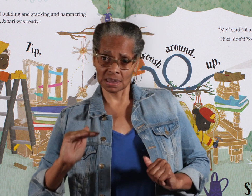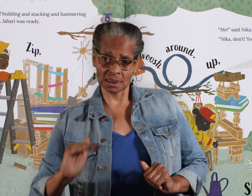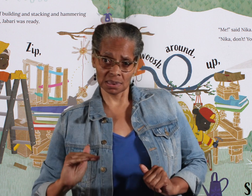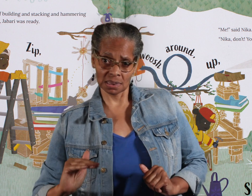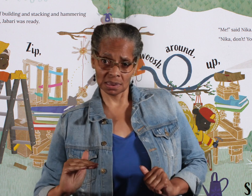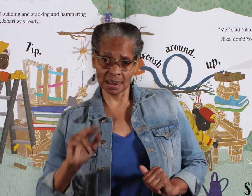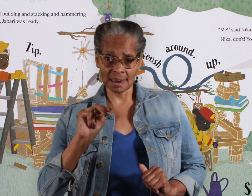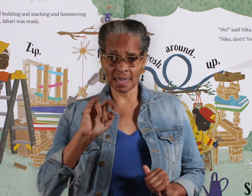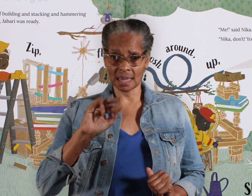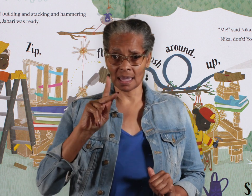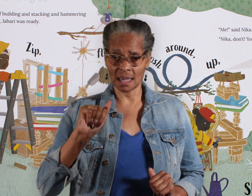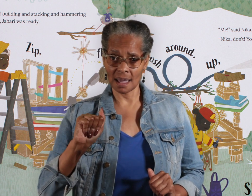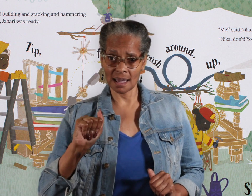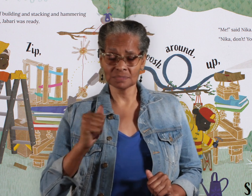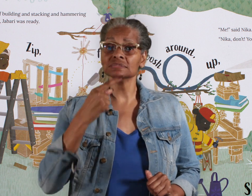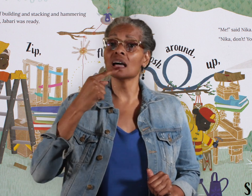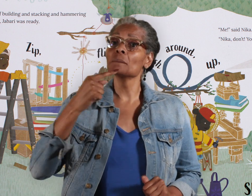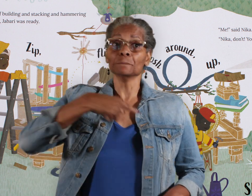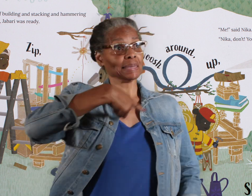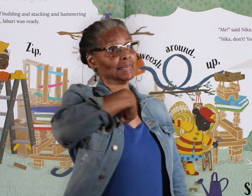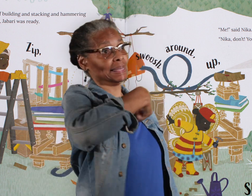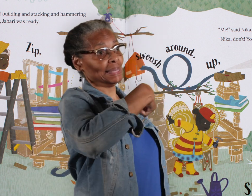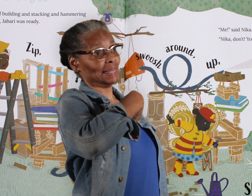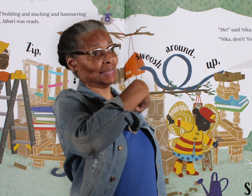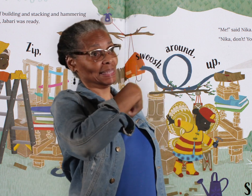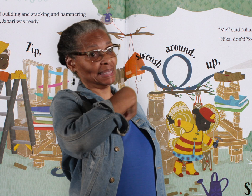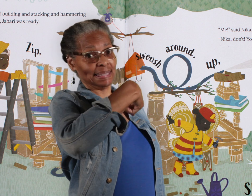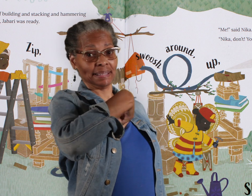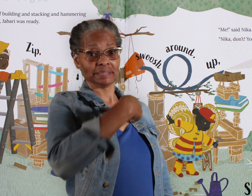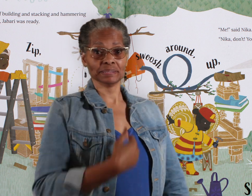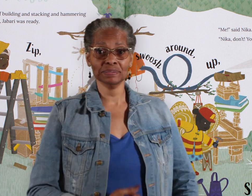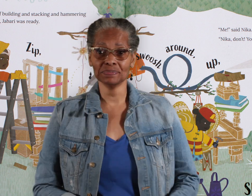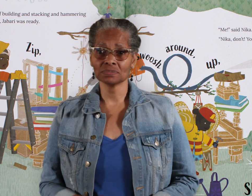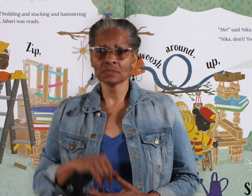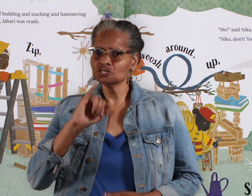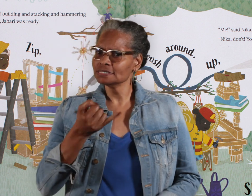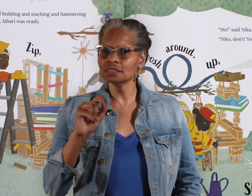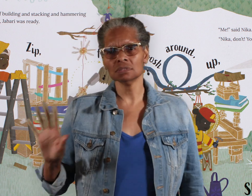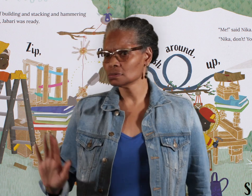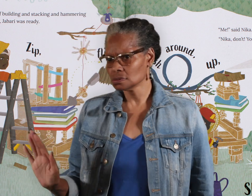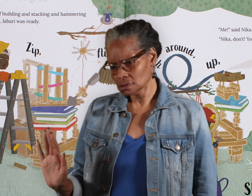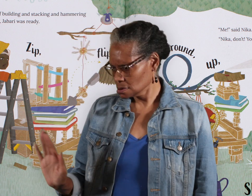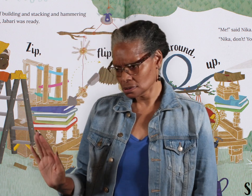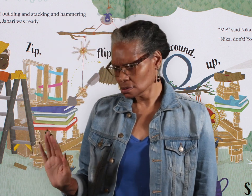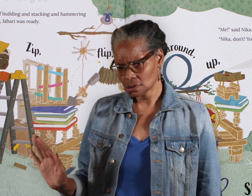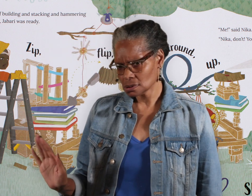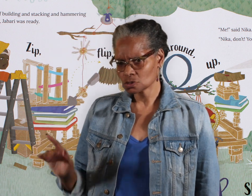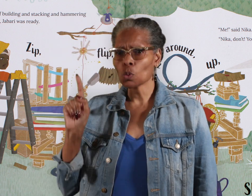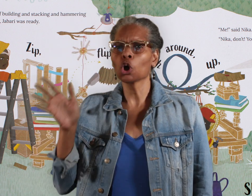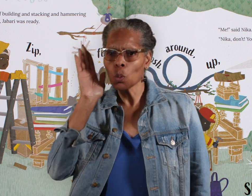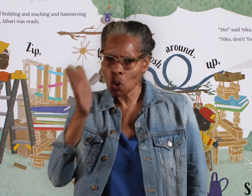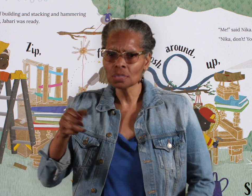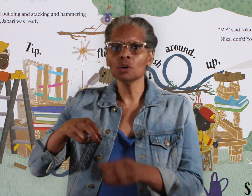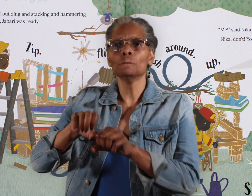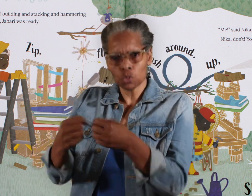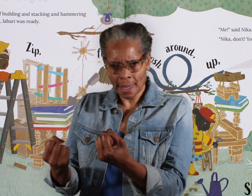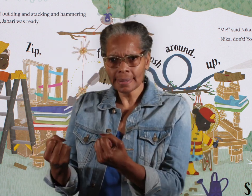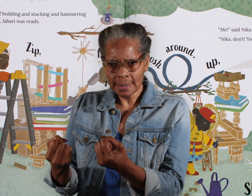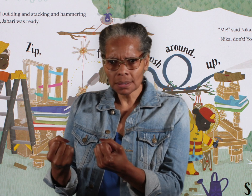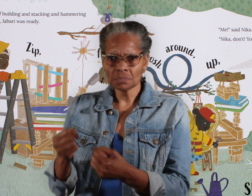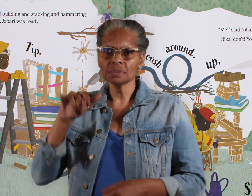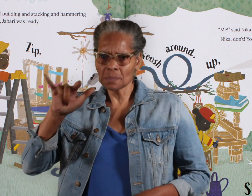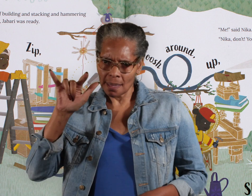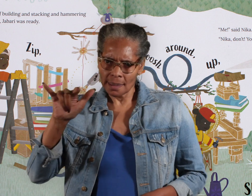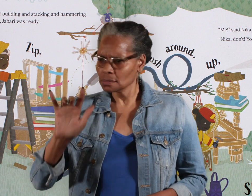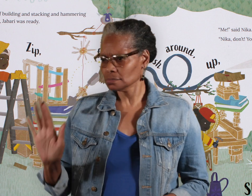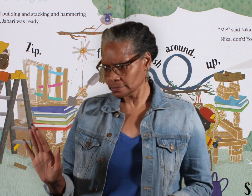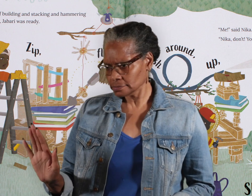"Me!" said Nika "Nika, don't! You'll break it!"